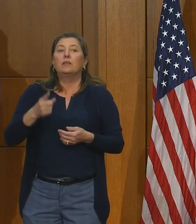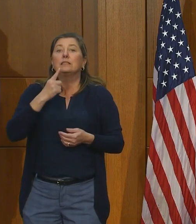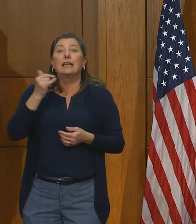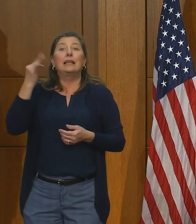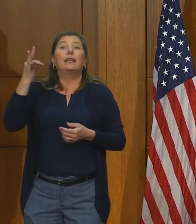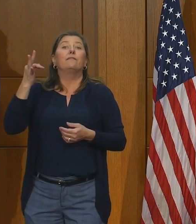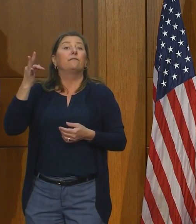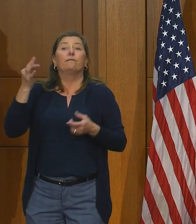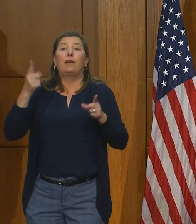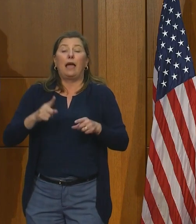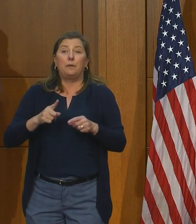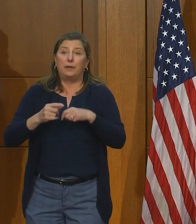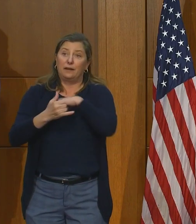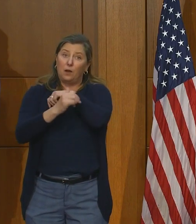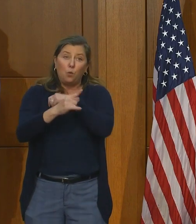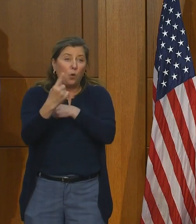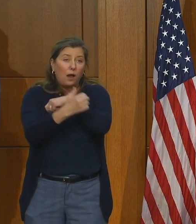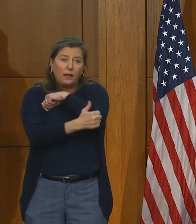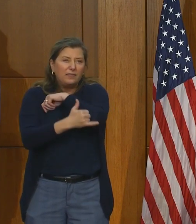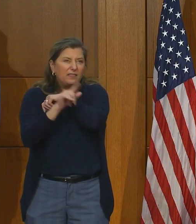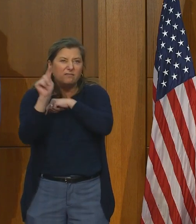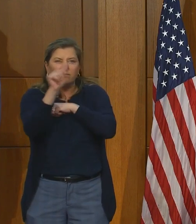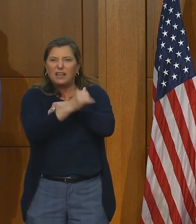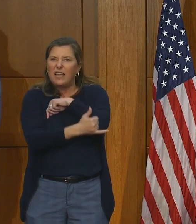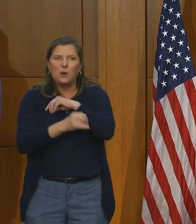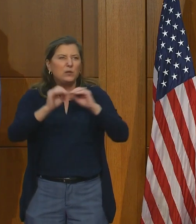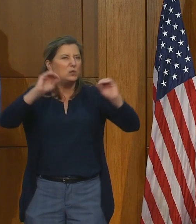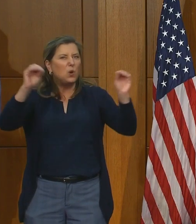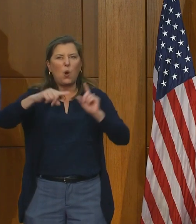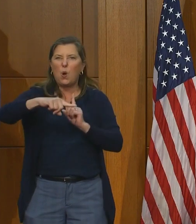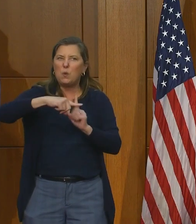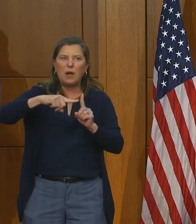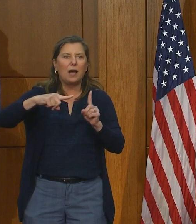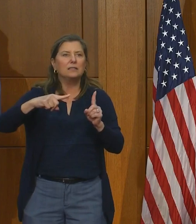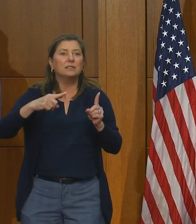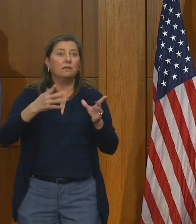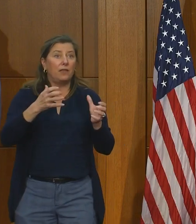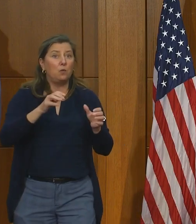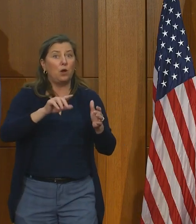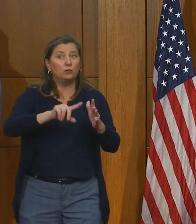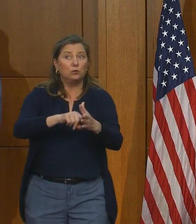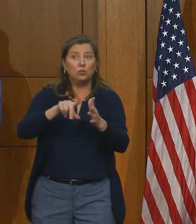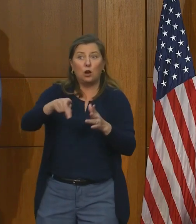WHY NOT. ALAN THANK YOU FOR THE QUESTION THE QUESTION WHAT IF